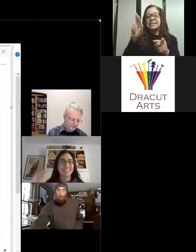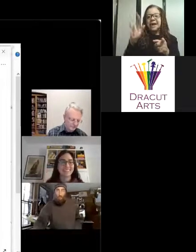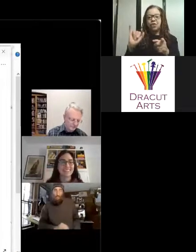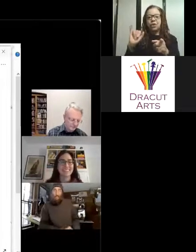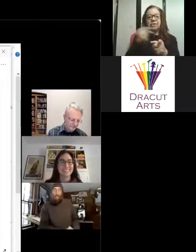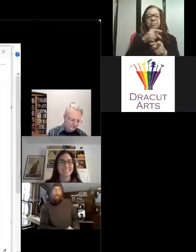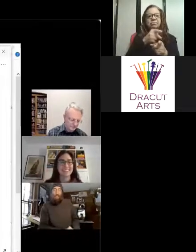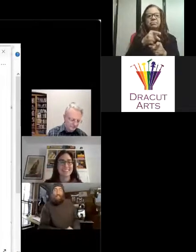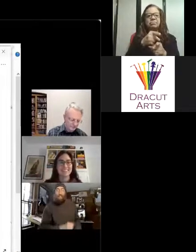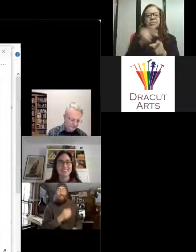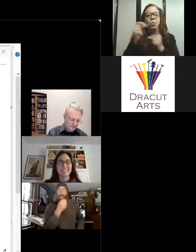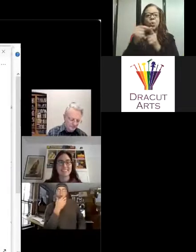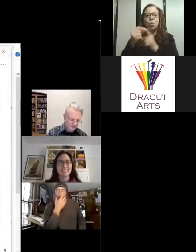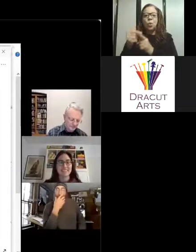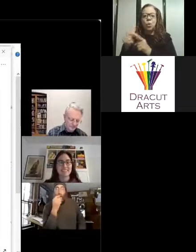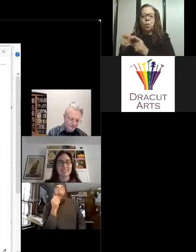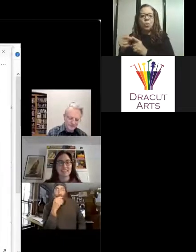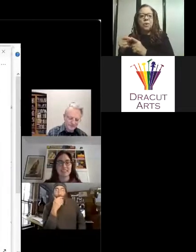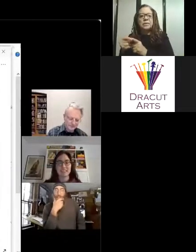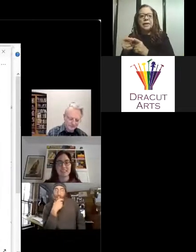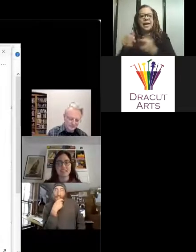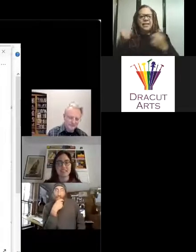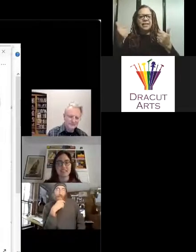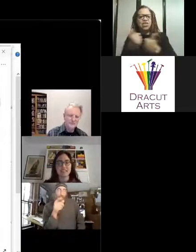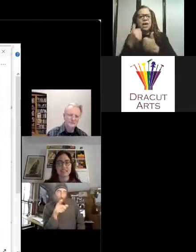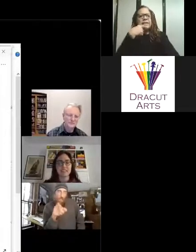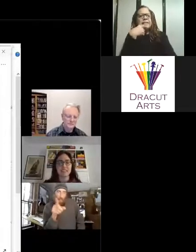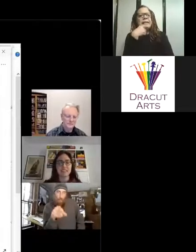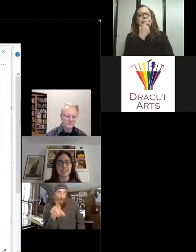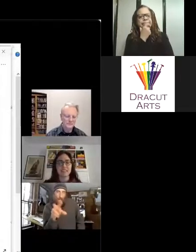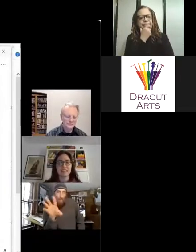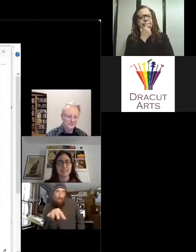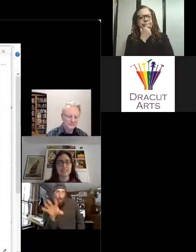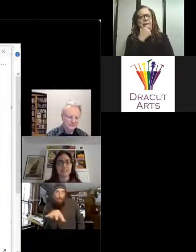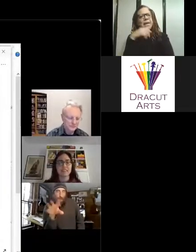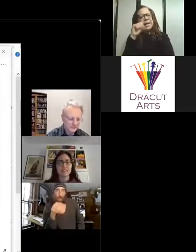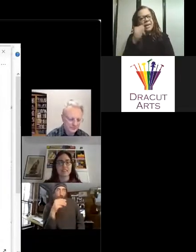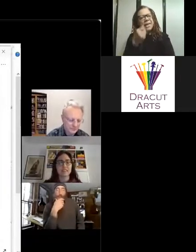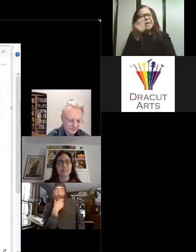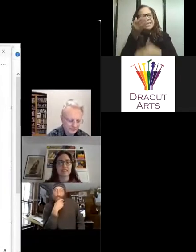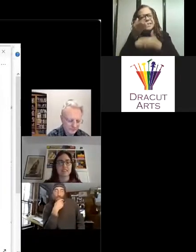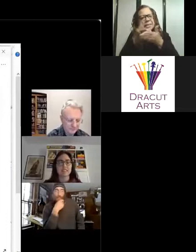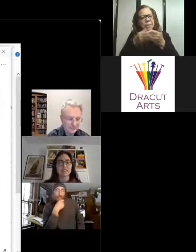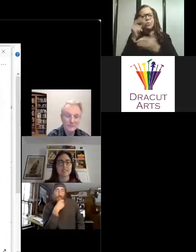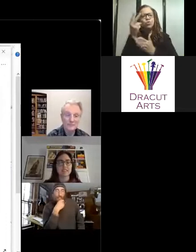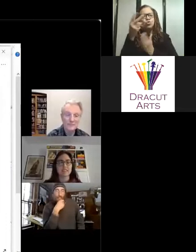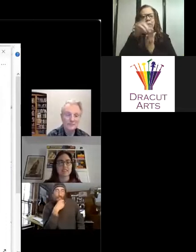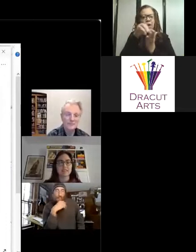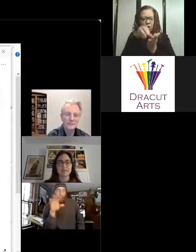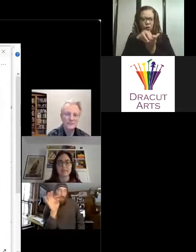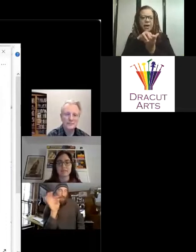And the challenge I set to myself was, oh could I take maybe, maybe just a, maybe just these first two paragraphs? Maybe that's all I'll draw, I'll just do